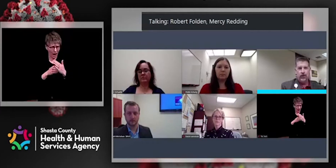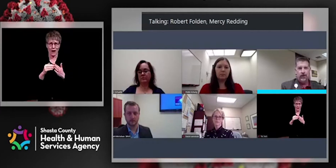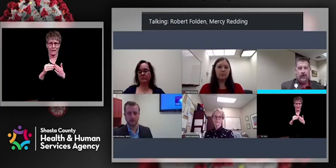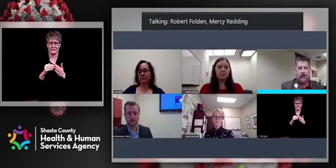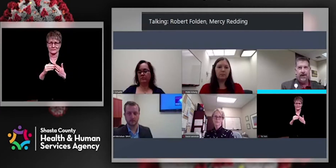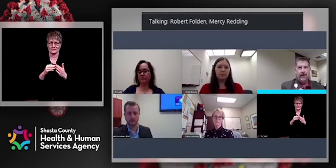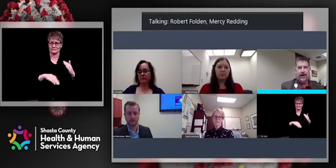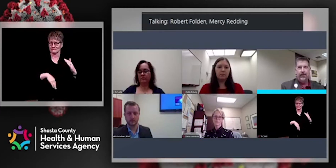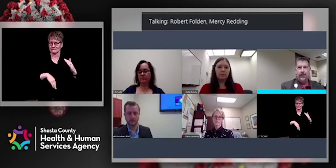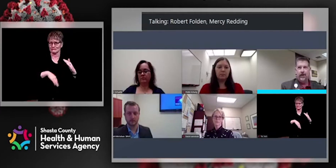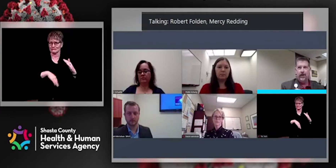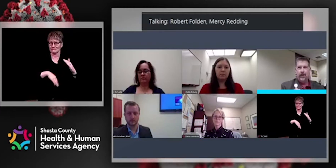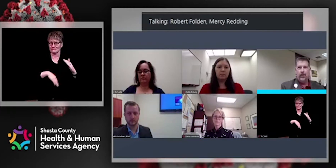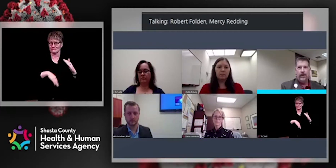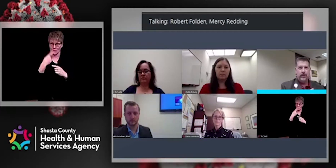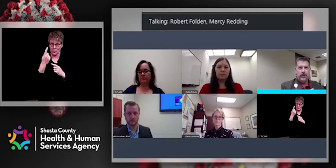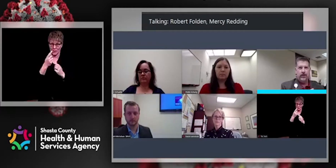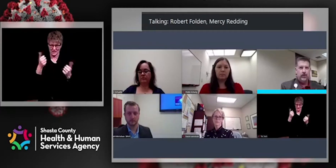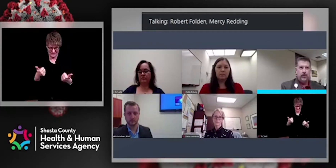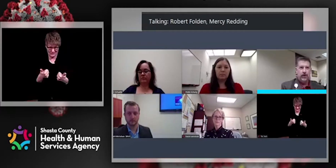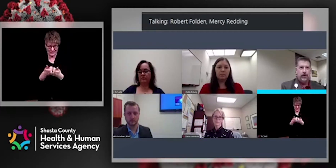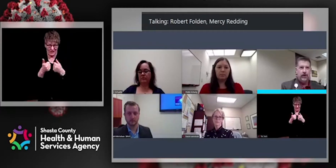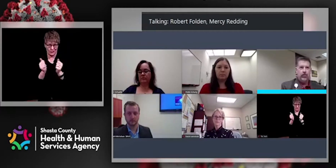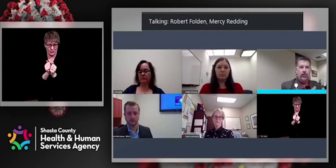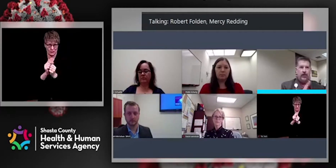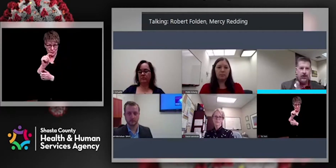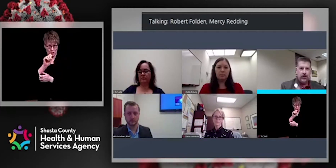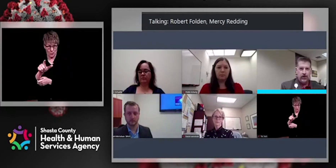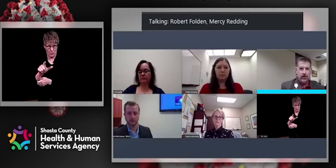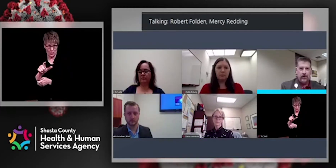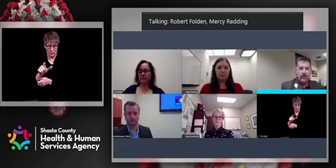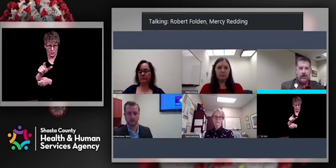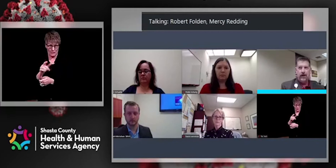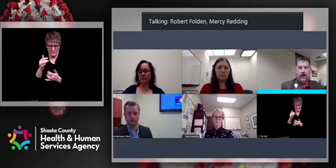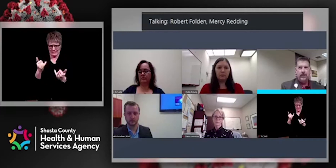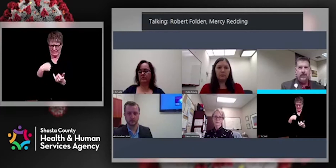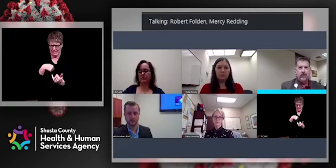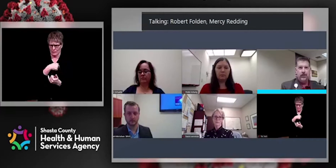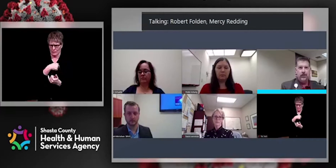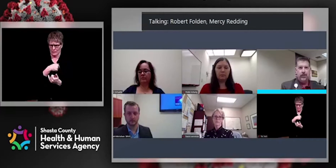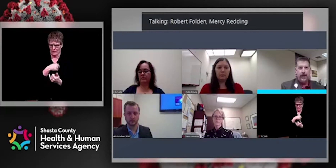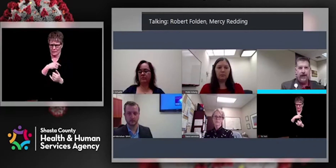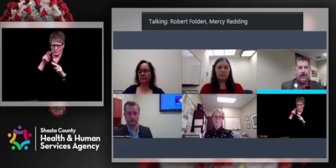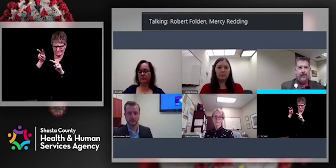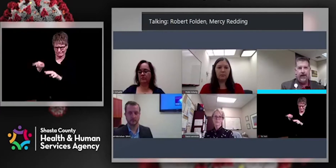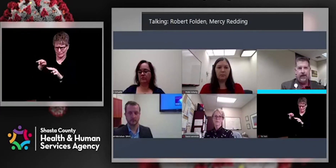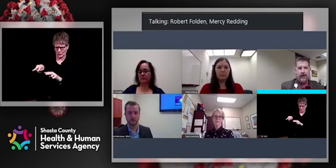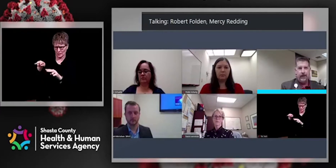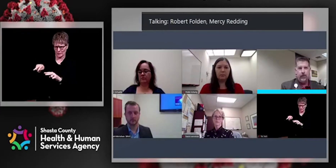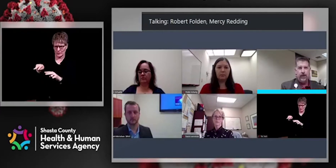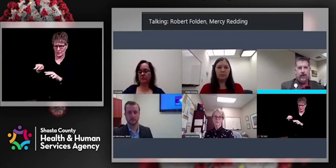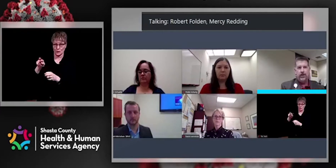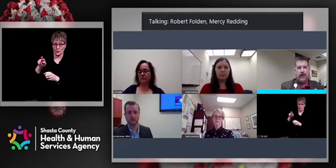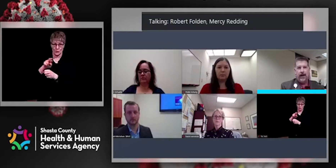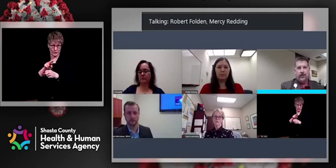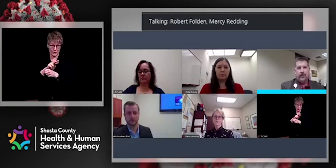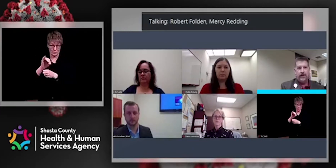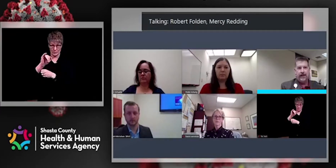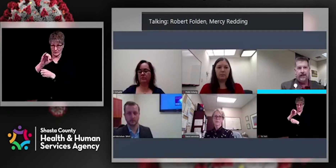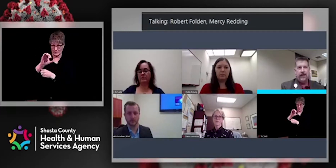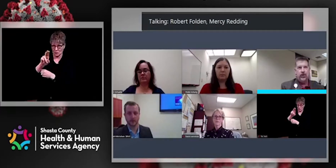tool, and now that we're going to regional ICU bed availability, one of the challenges in that